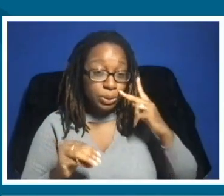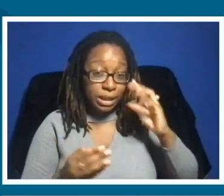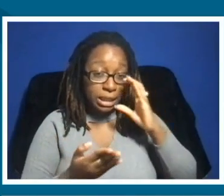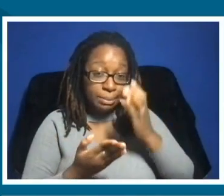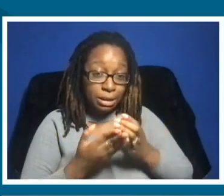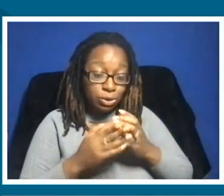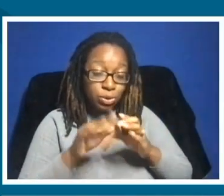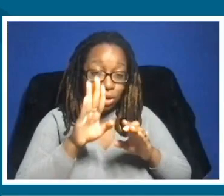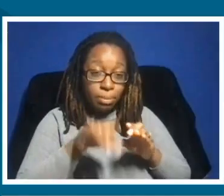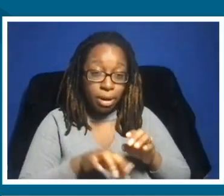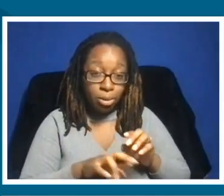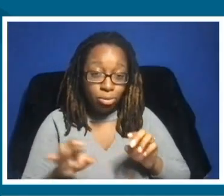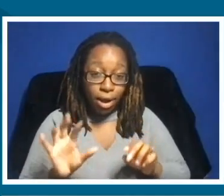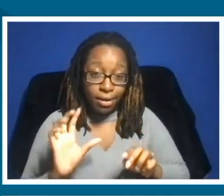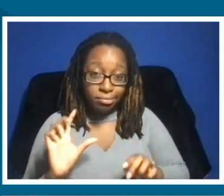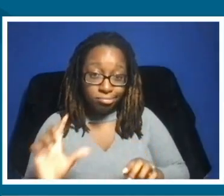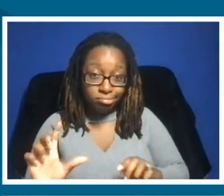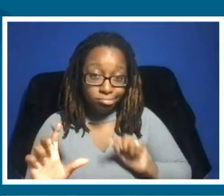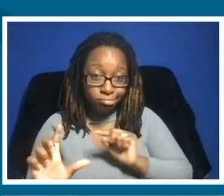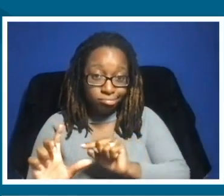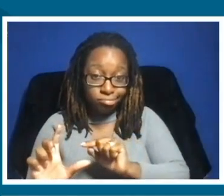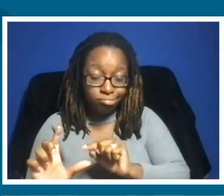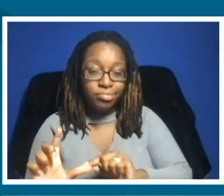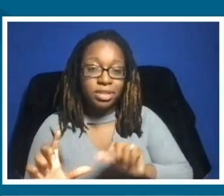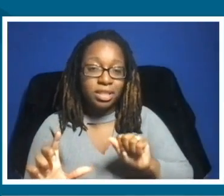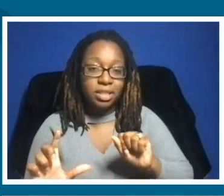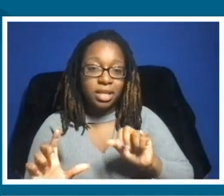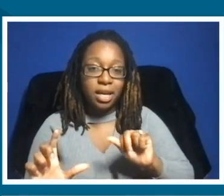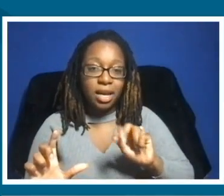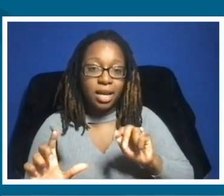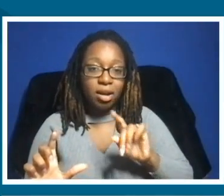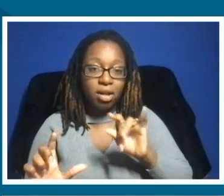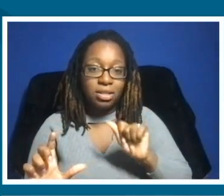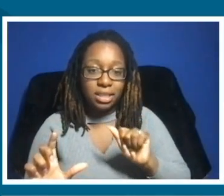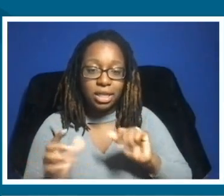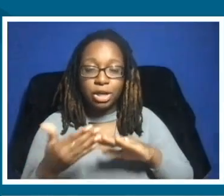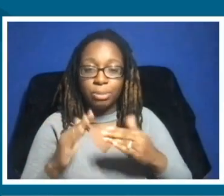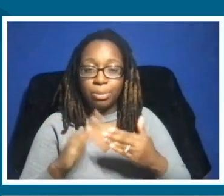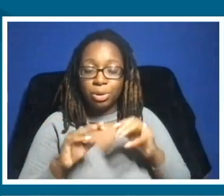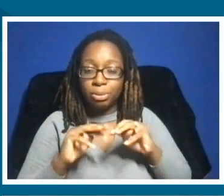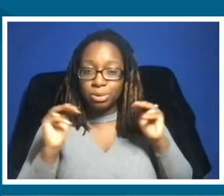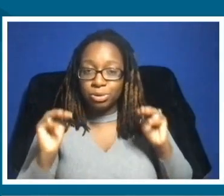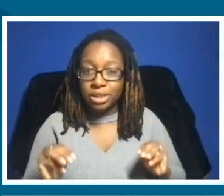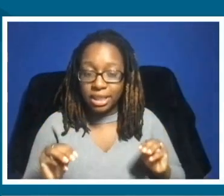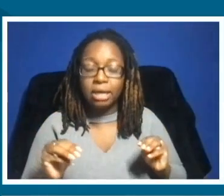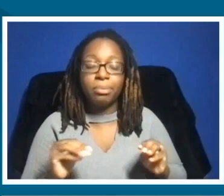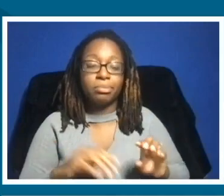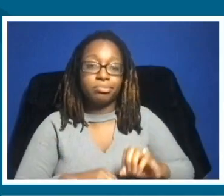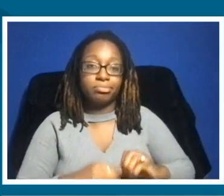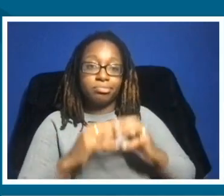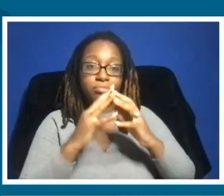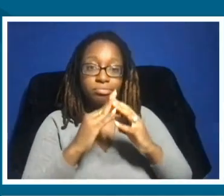hand corner the anacostia community museum was founded in 1967